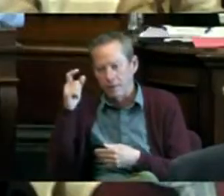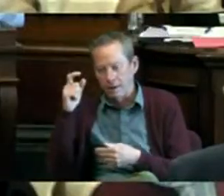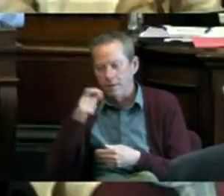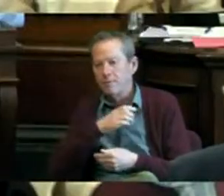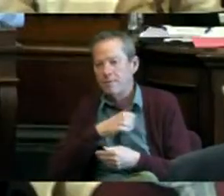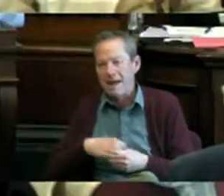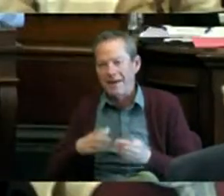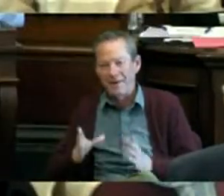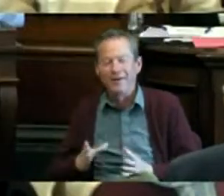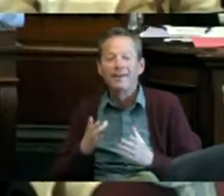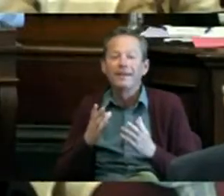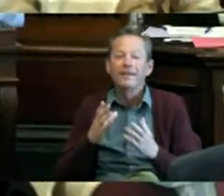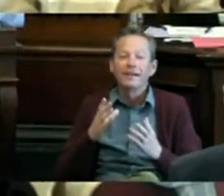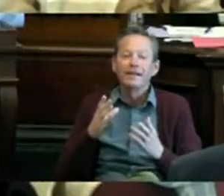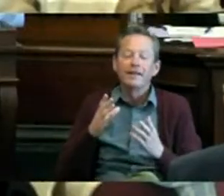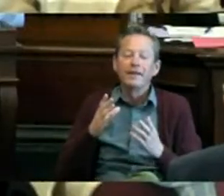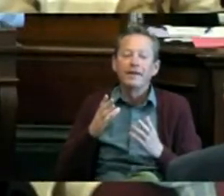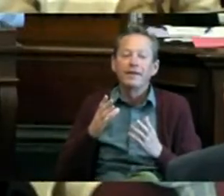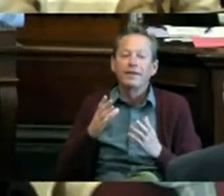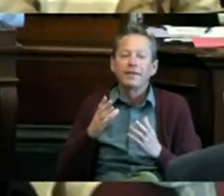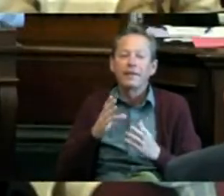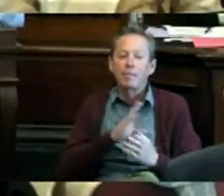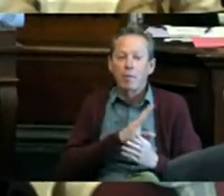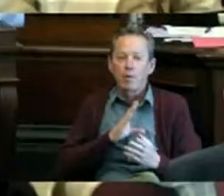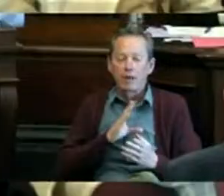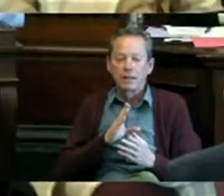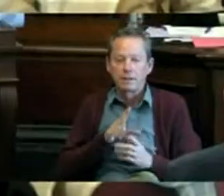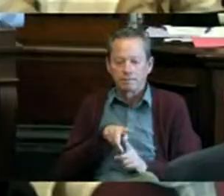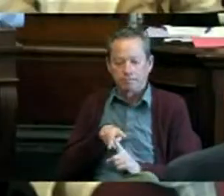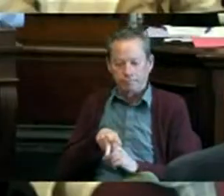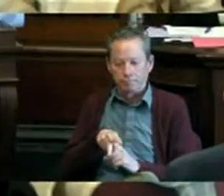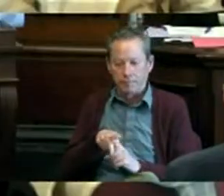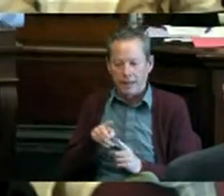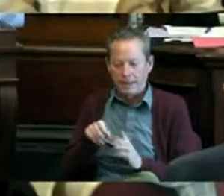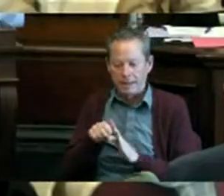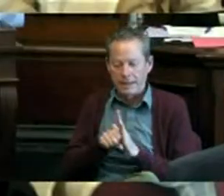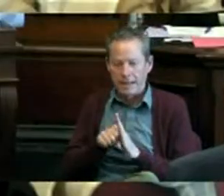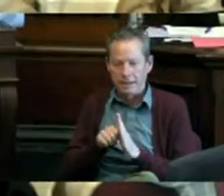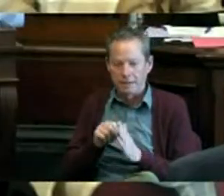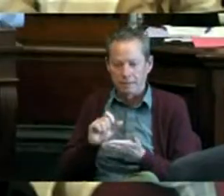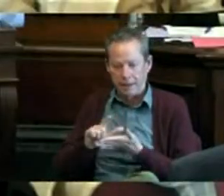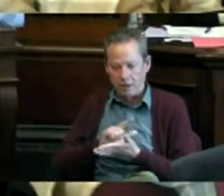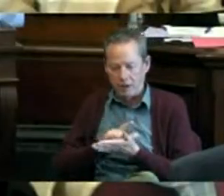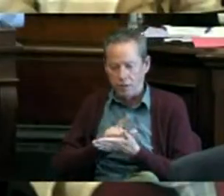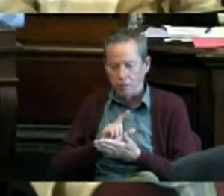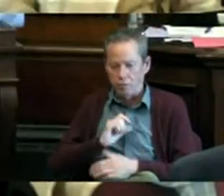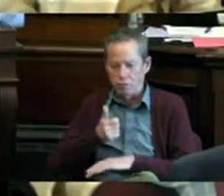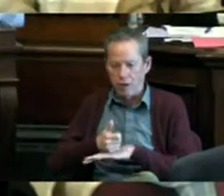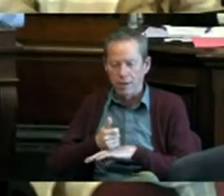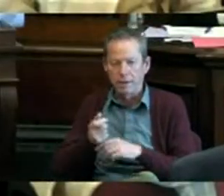and the superintendent. The joint the facilities Board is